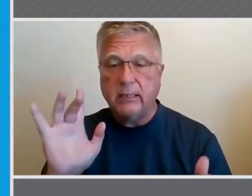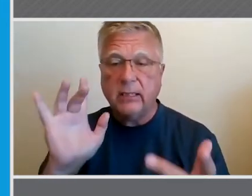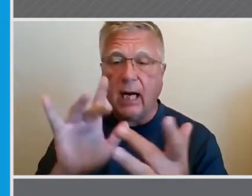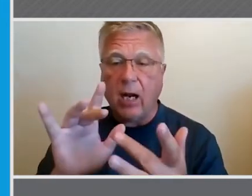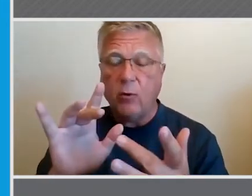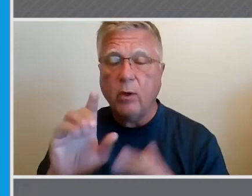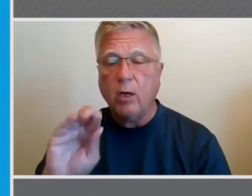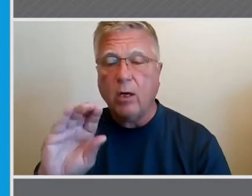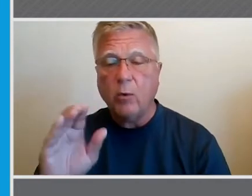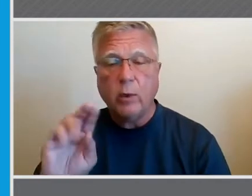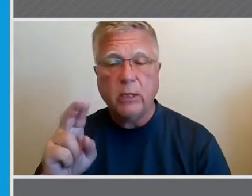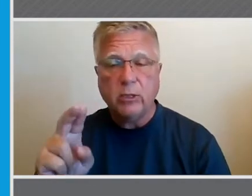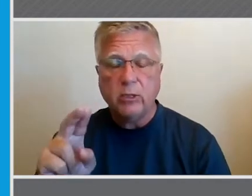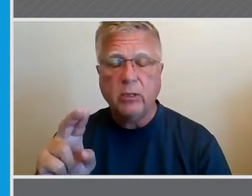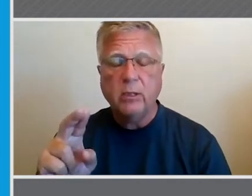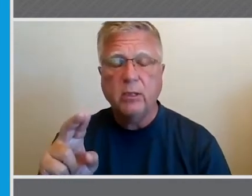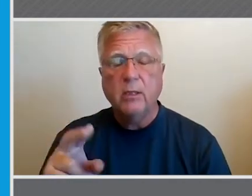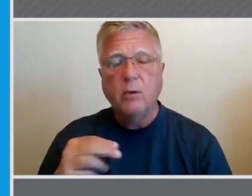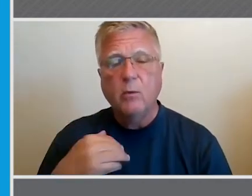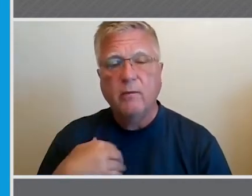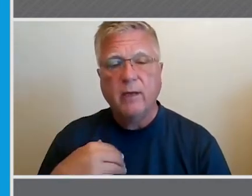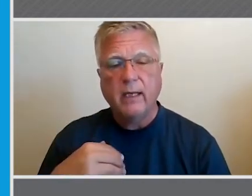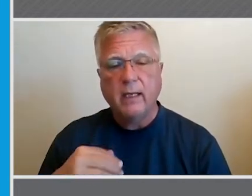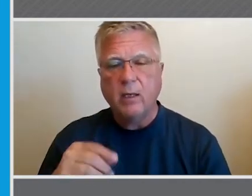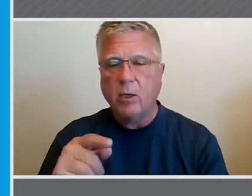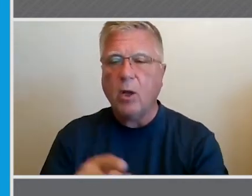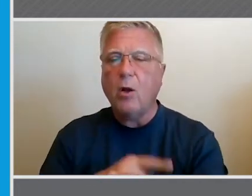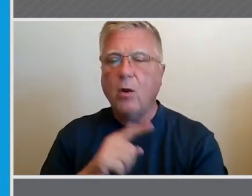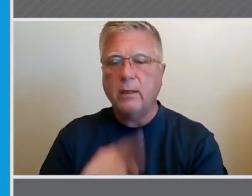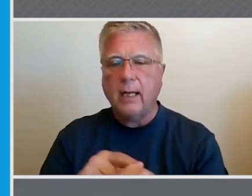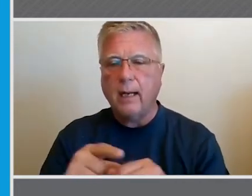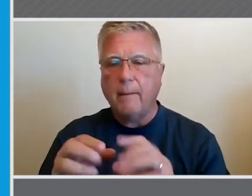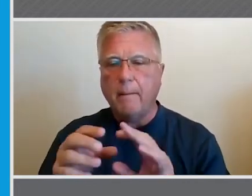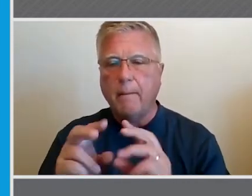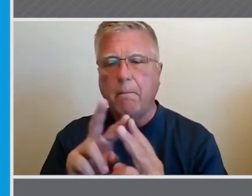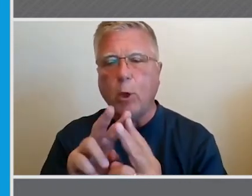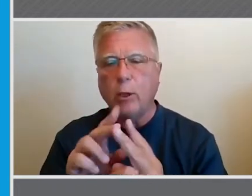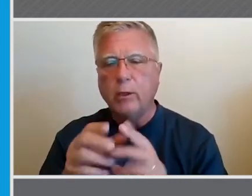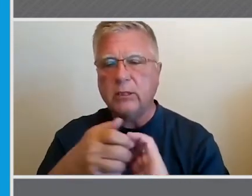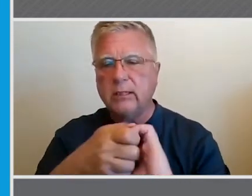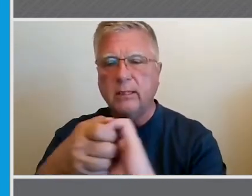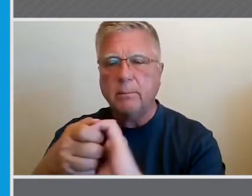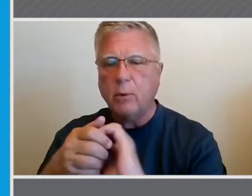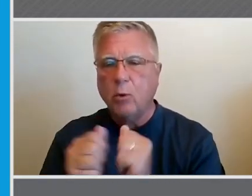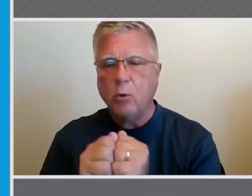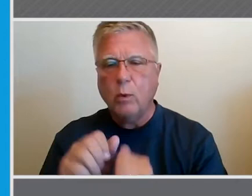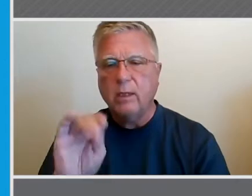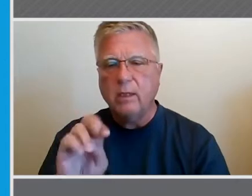So we have had a long standing partnership with the Fair Housing Partnership of greater